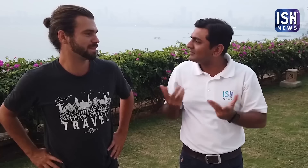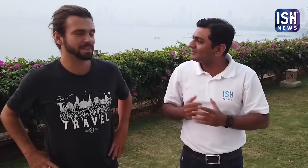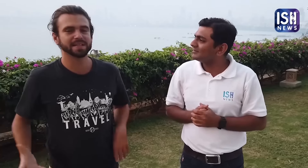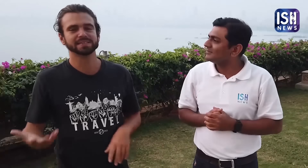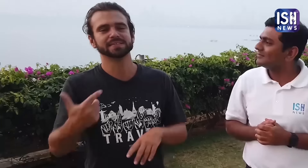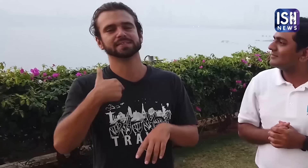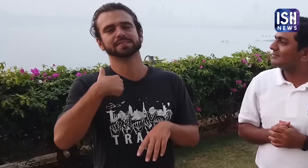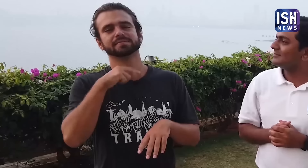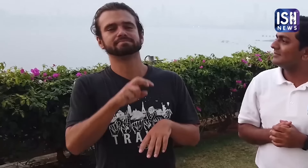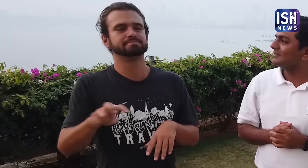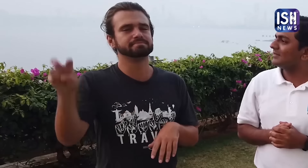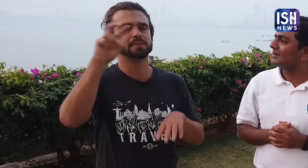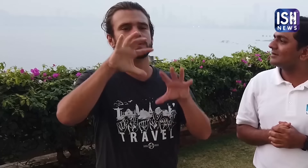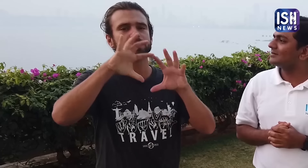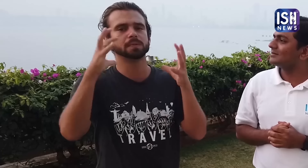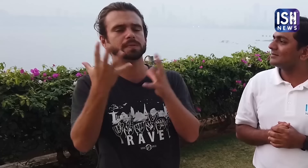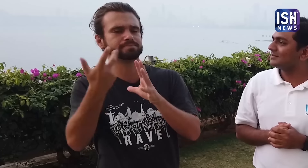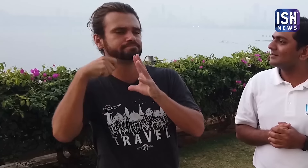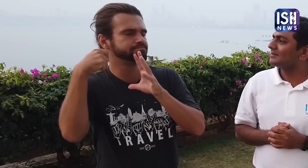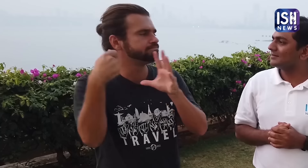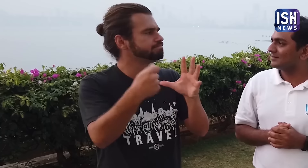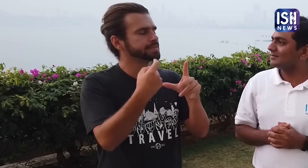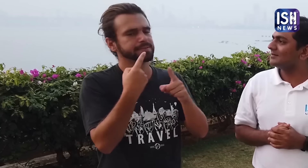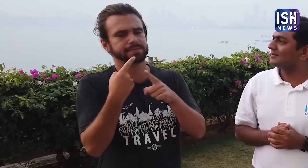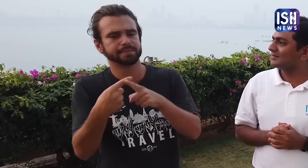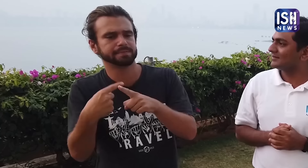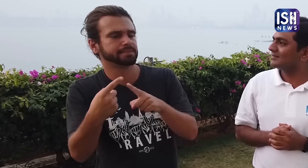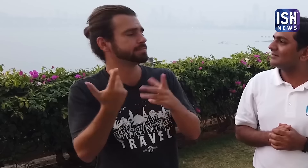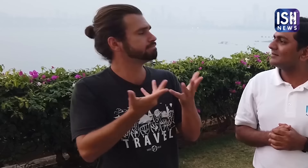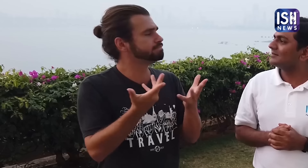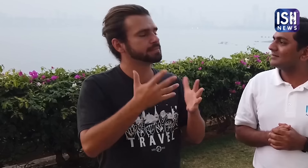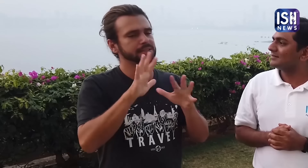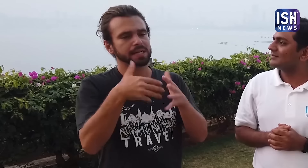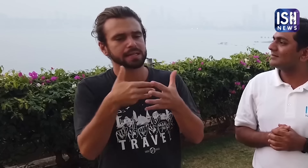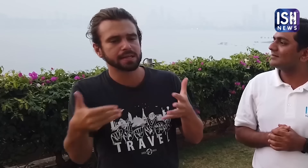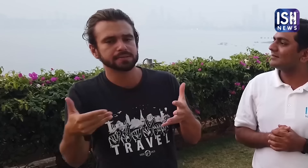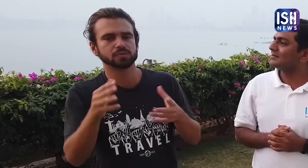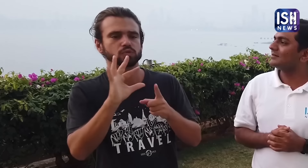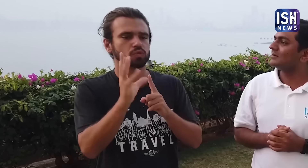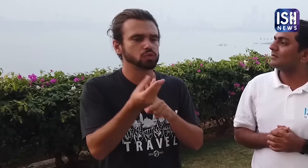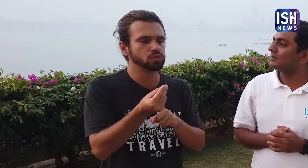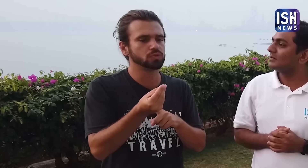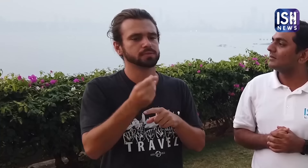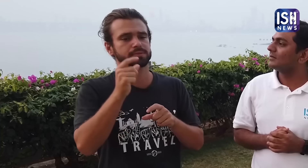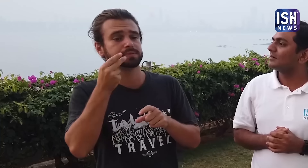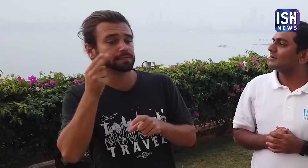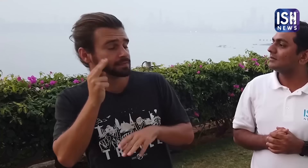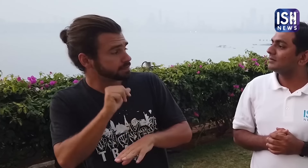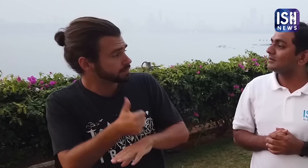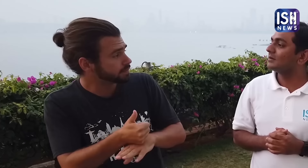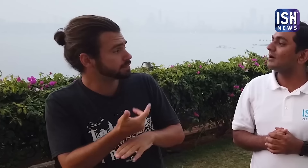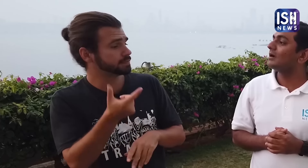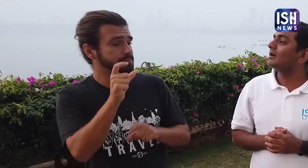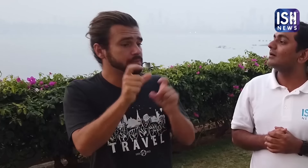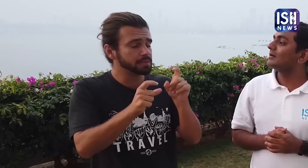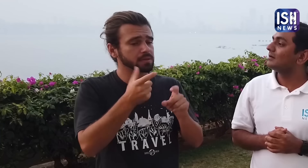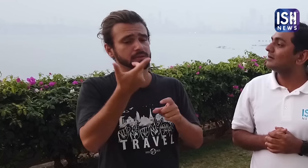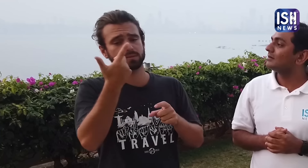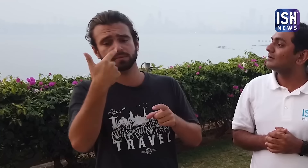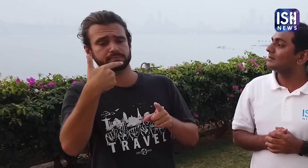I travel the world to capture different Sign Languages, Cultures, Deaf establishments, individuals, etc.